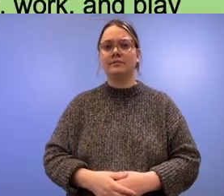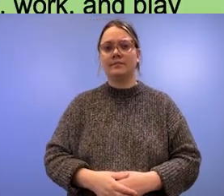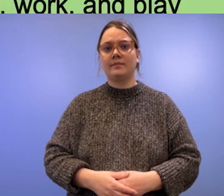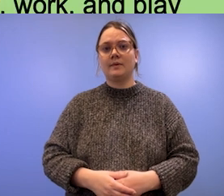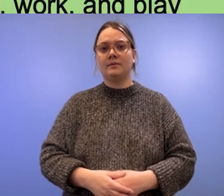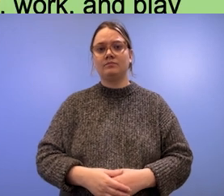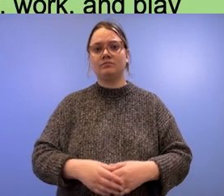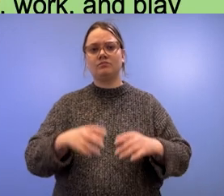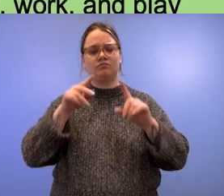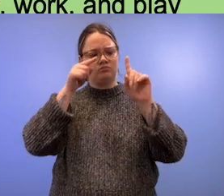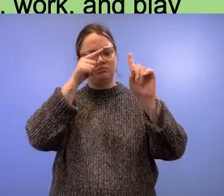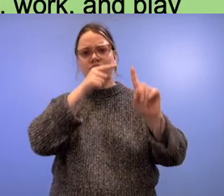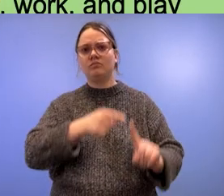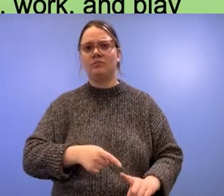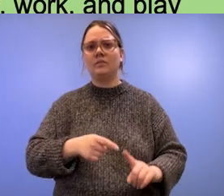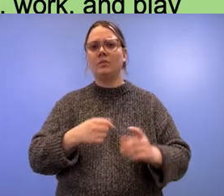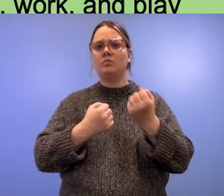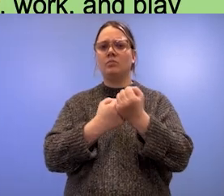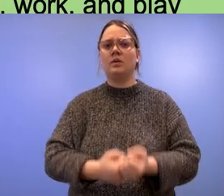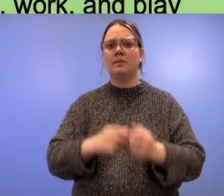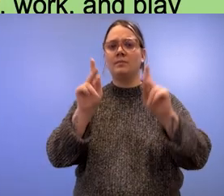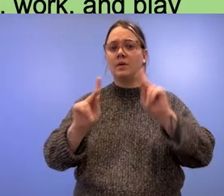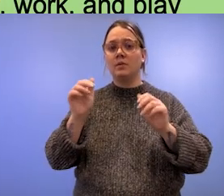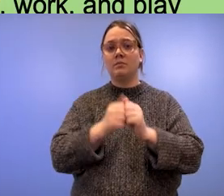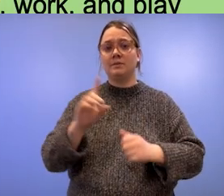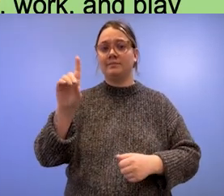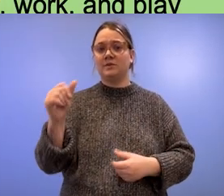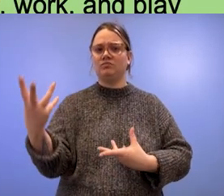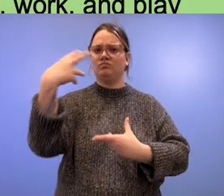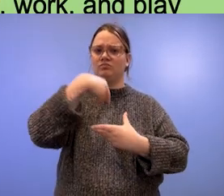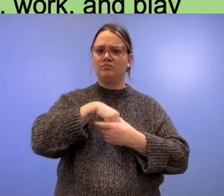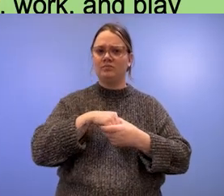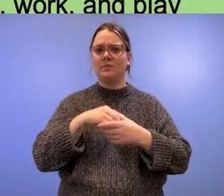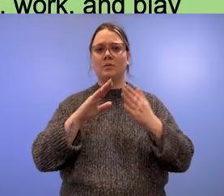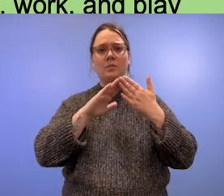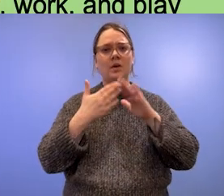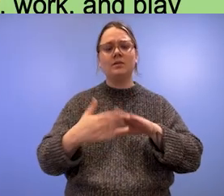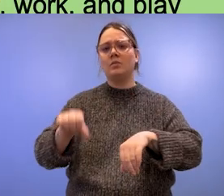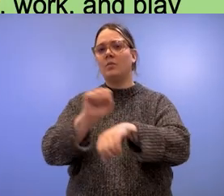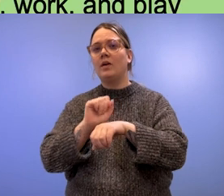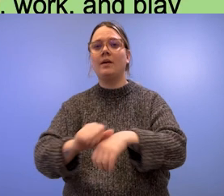persons with disabilities to meaningfully participate in community work and play.